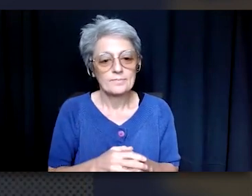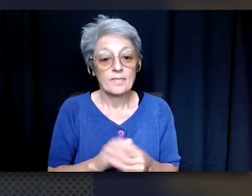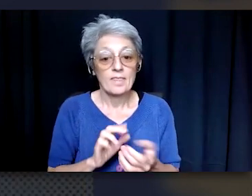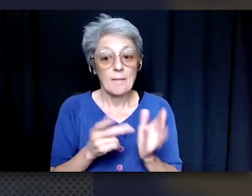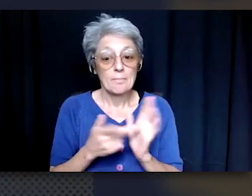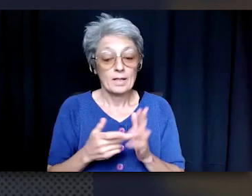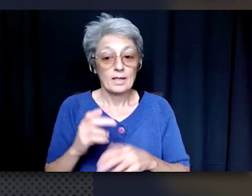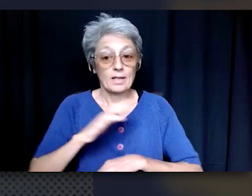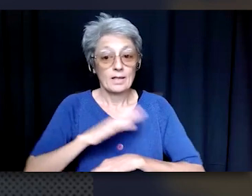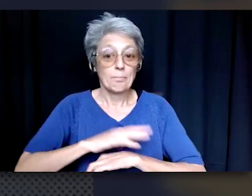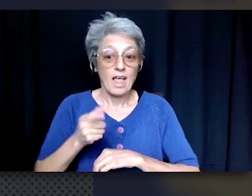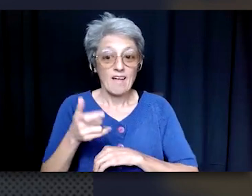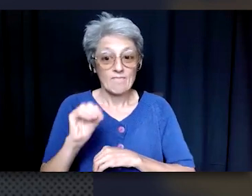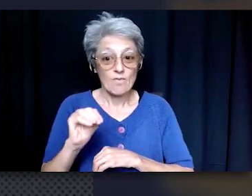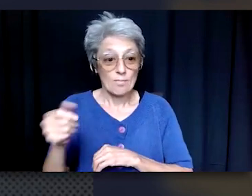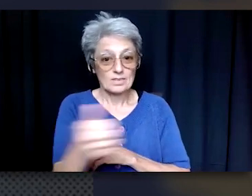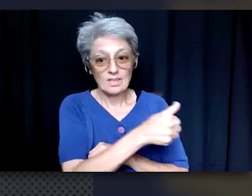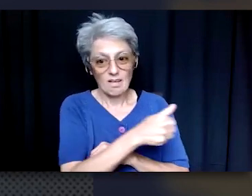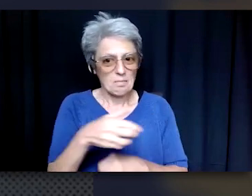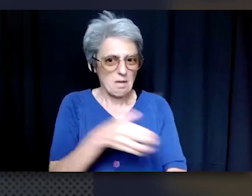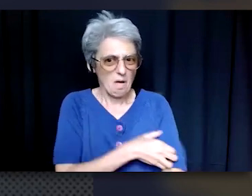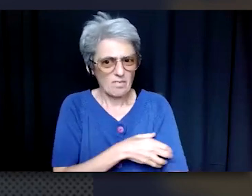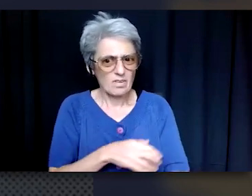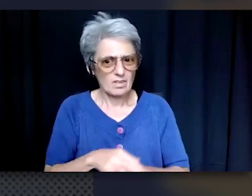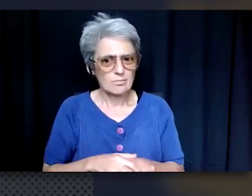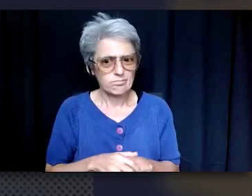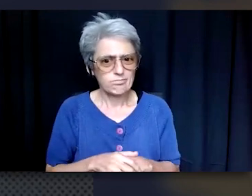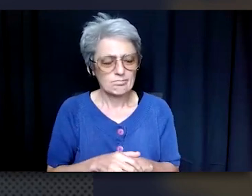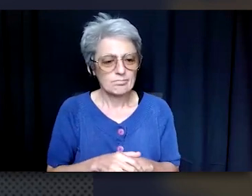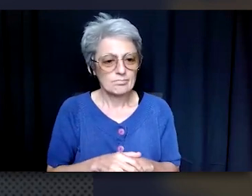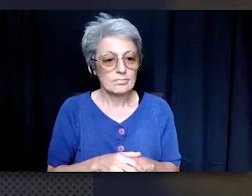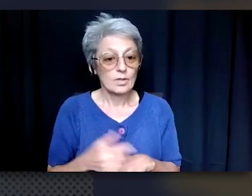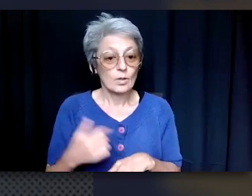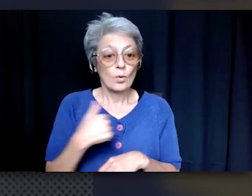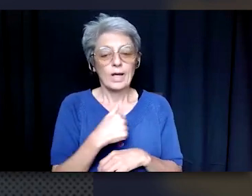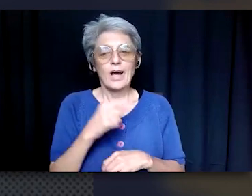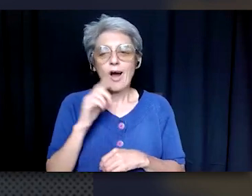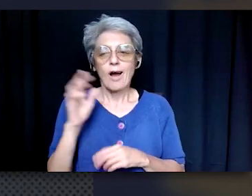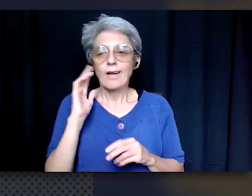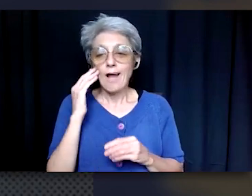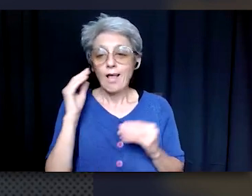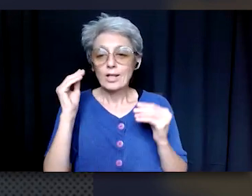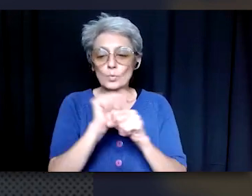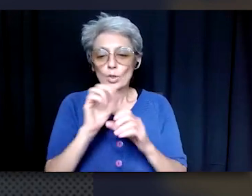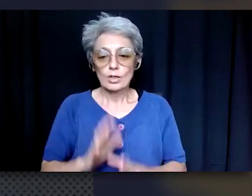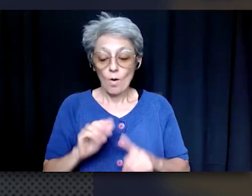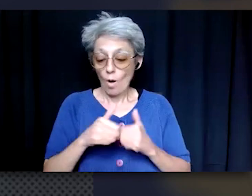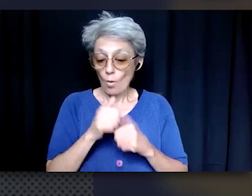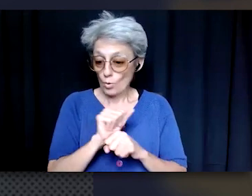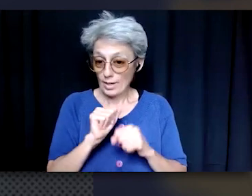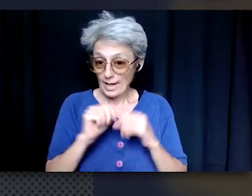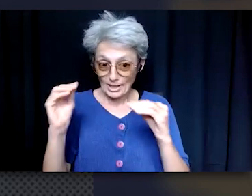We’re knowledge workers. All of us who work in education are knowledge workers. The real